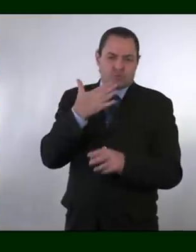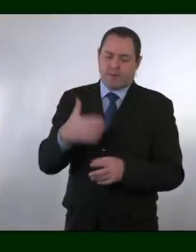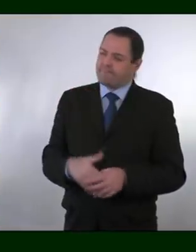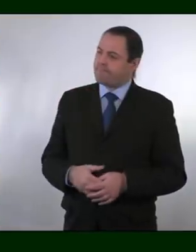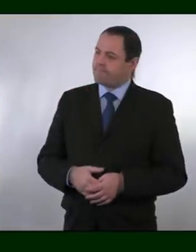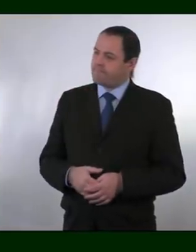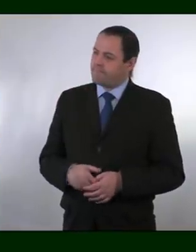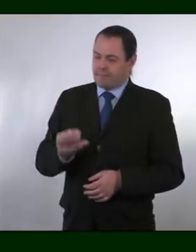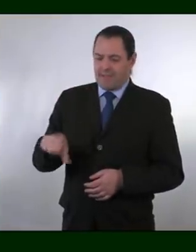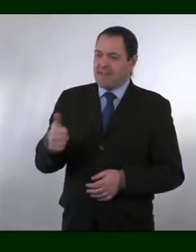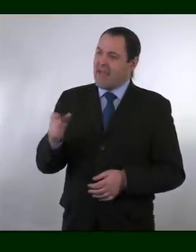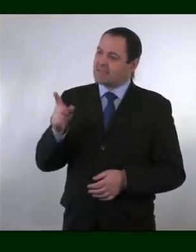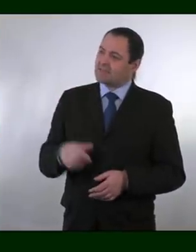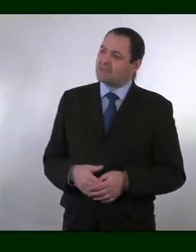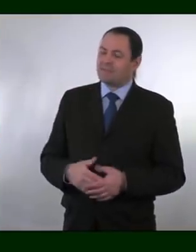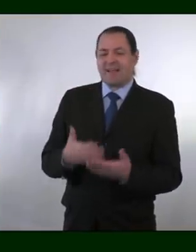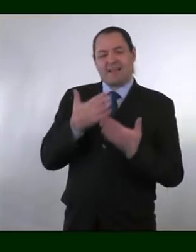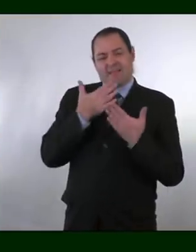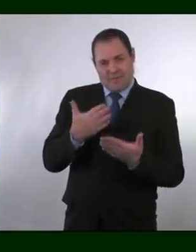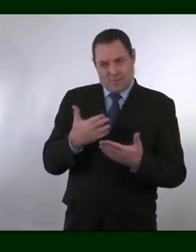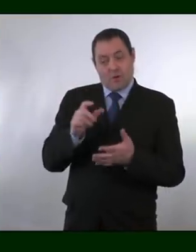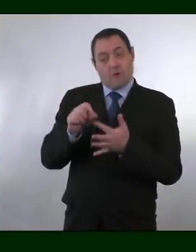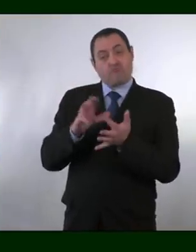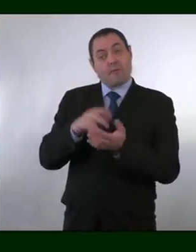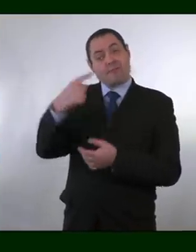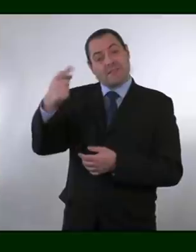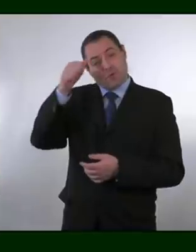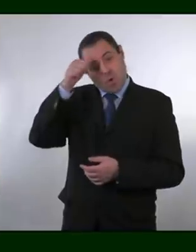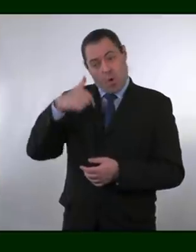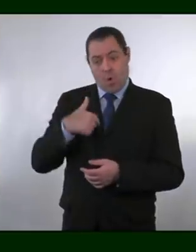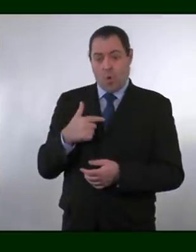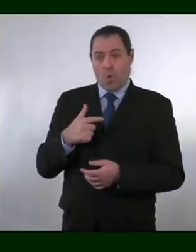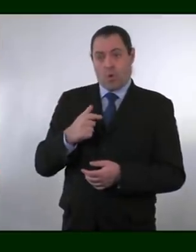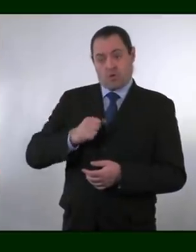John Lamont (Berwickshire, Roxburgh and Selkirk) (Con) As the Prime Minister will know, the Scottish cashmere and whisky industries are being